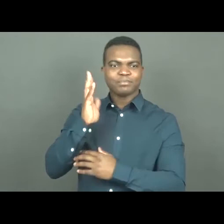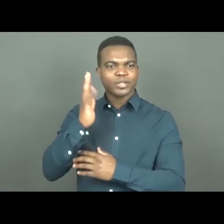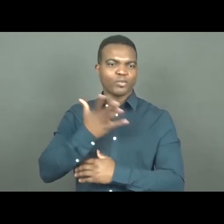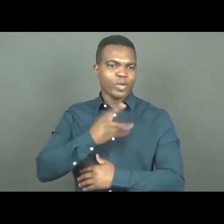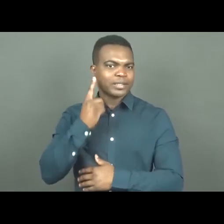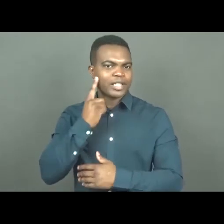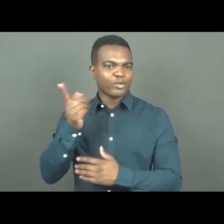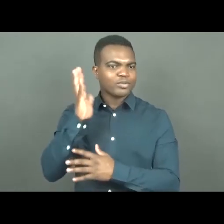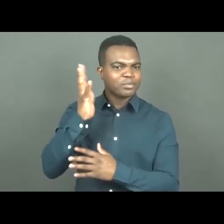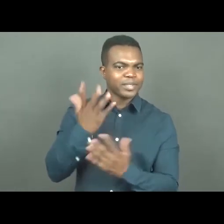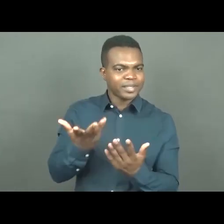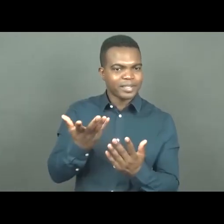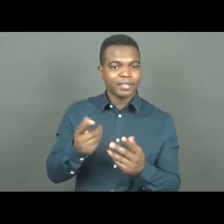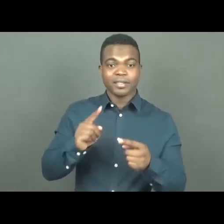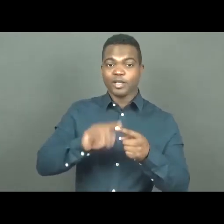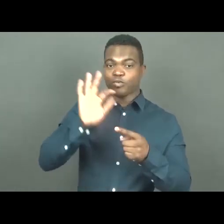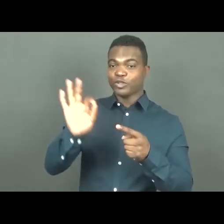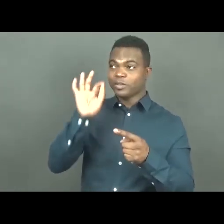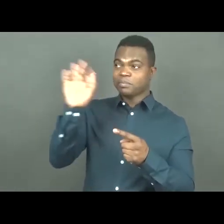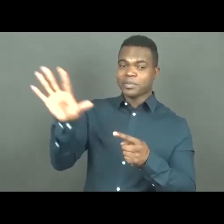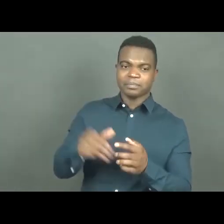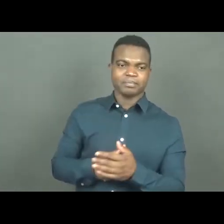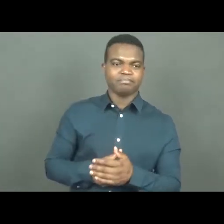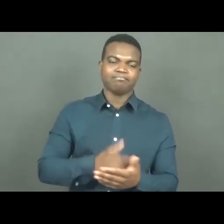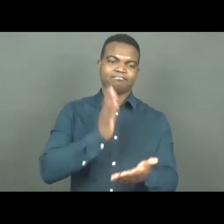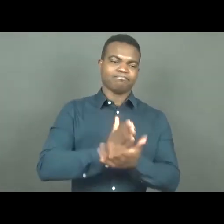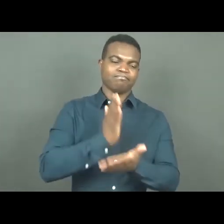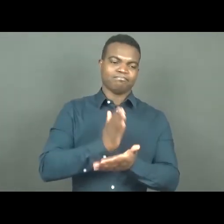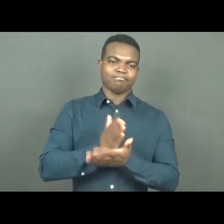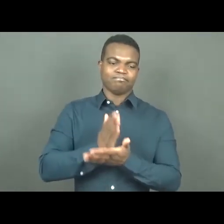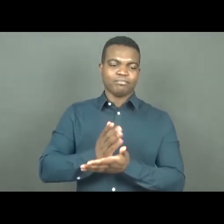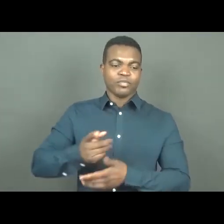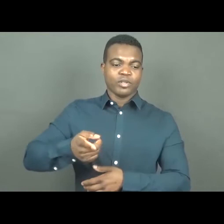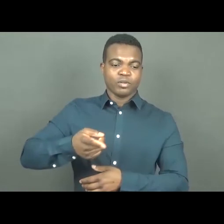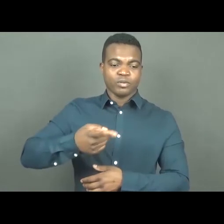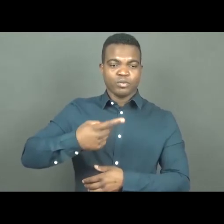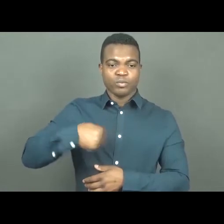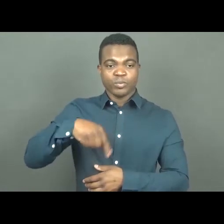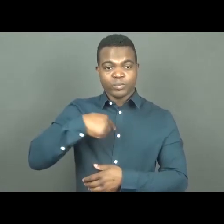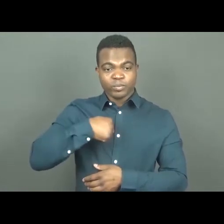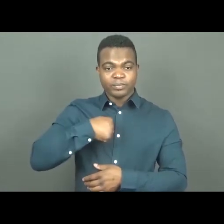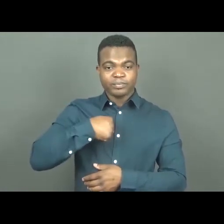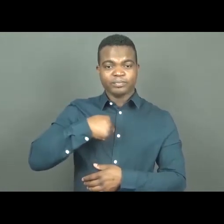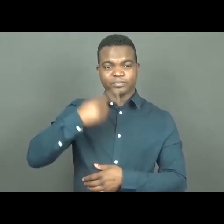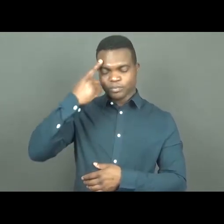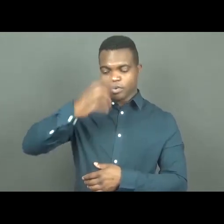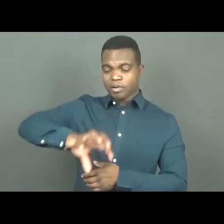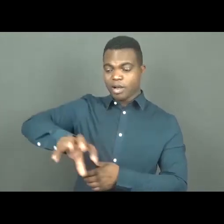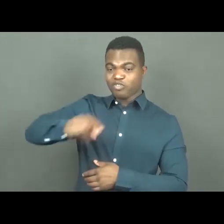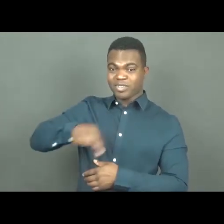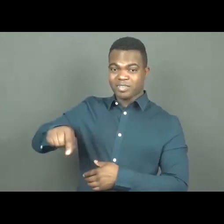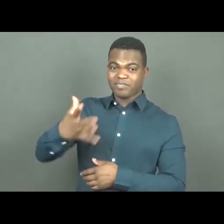the CRPD and hence the state obligation. That's why we pushed hard on disaggregated data.